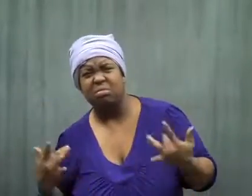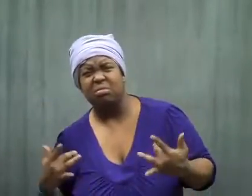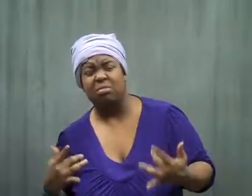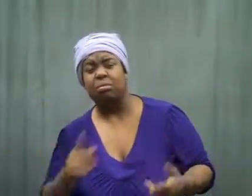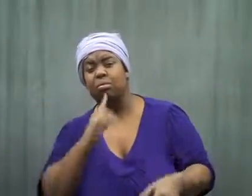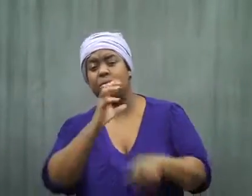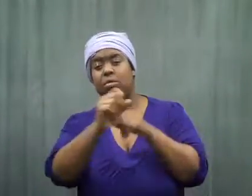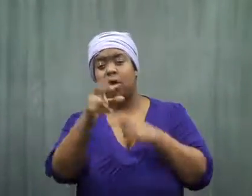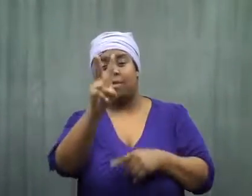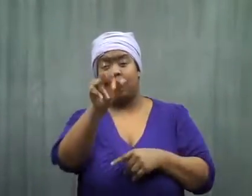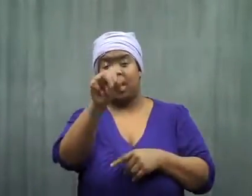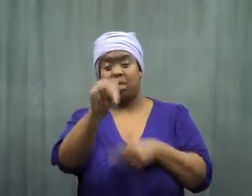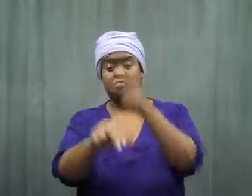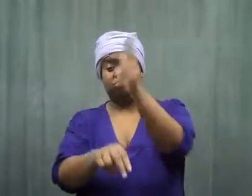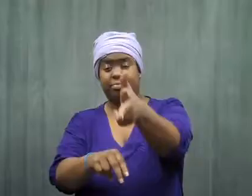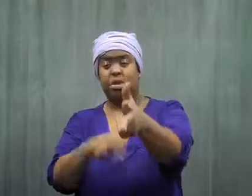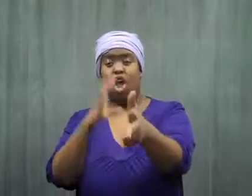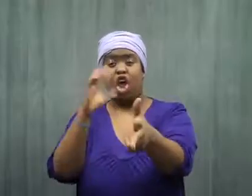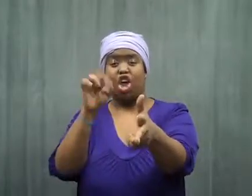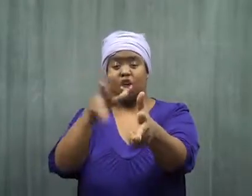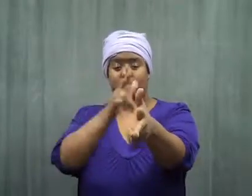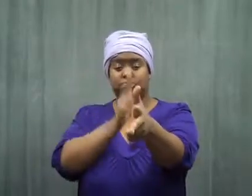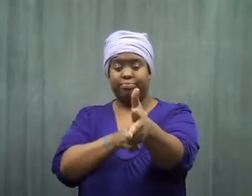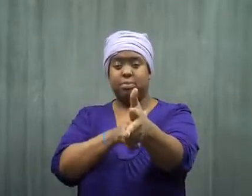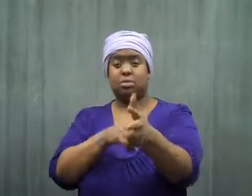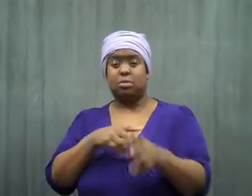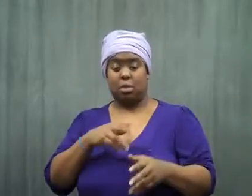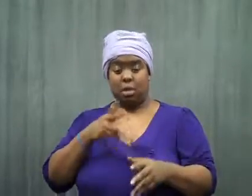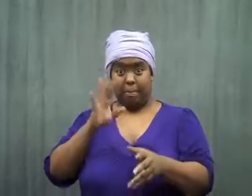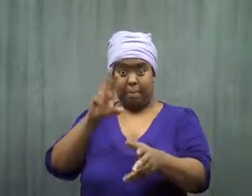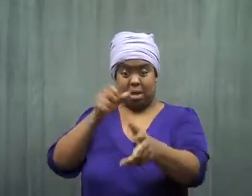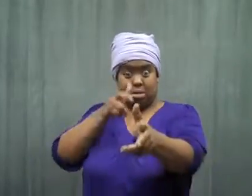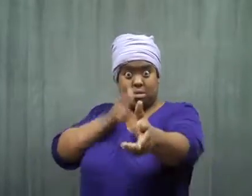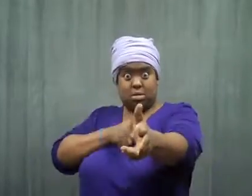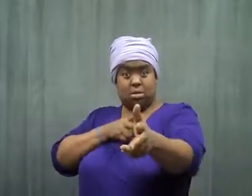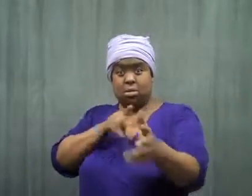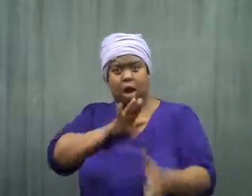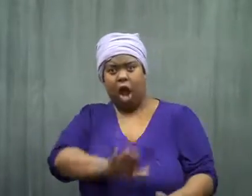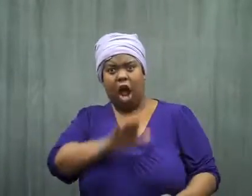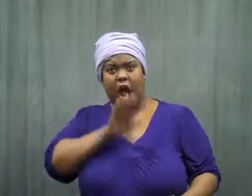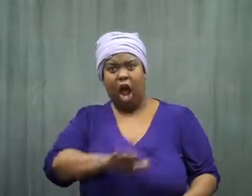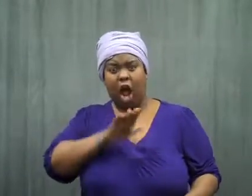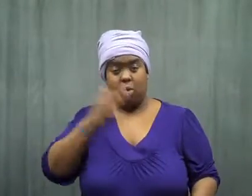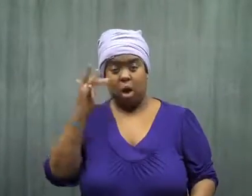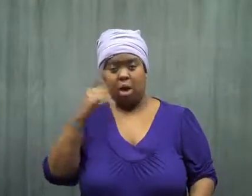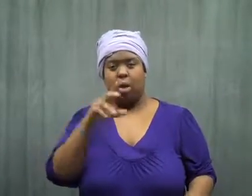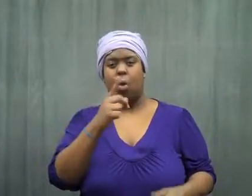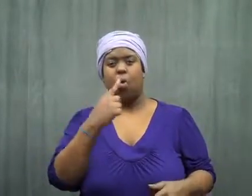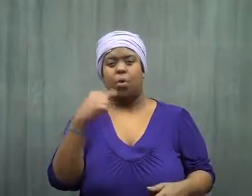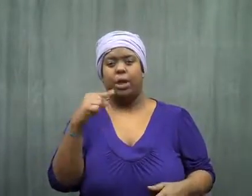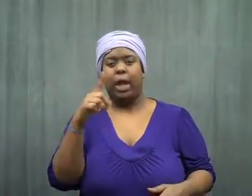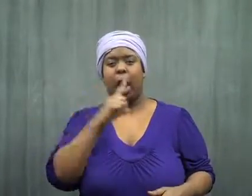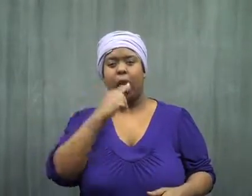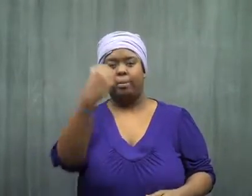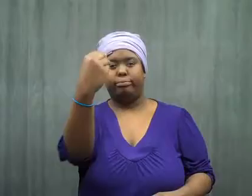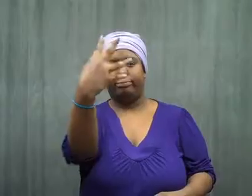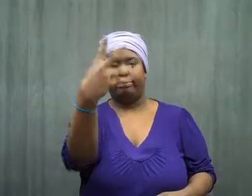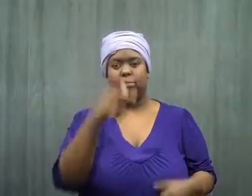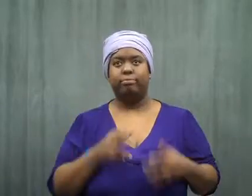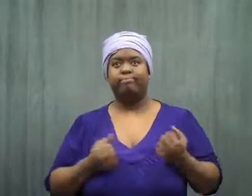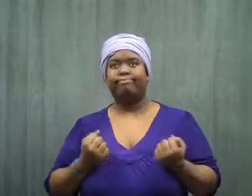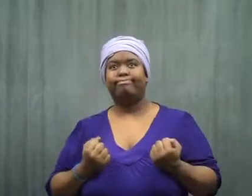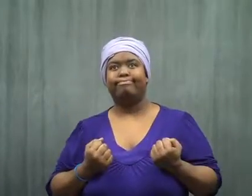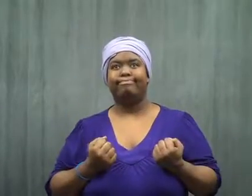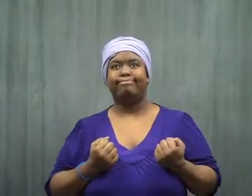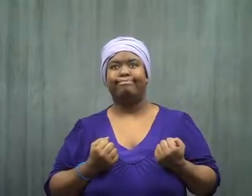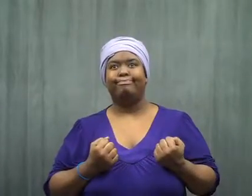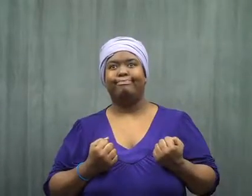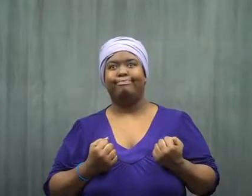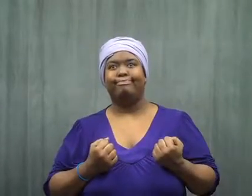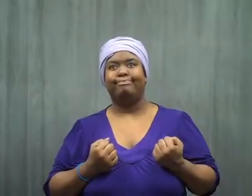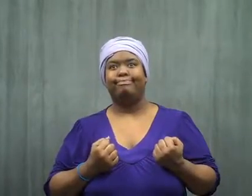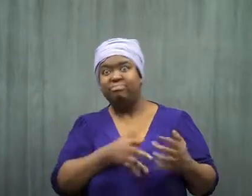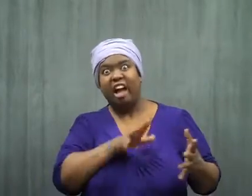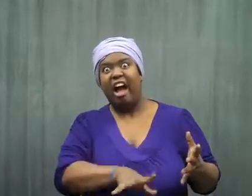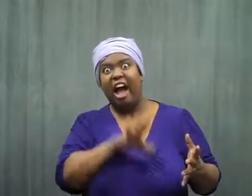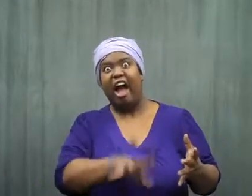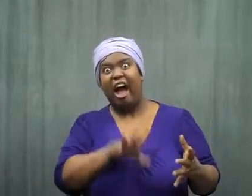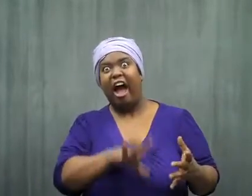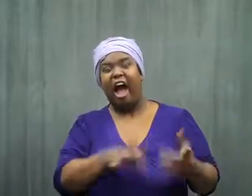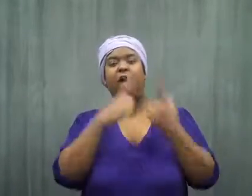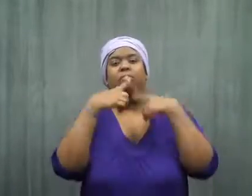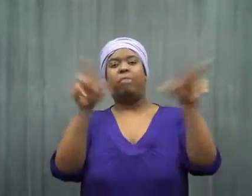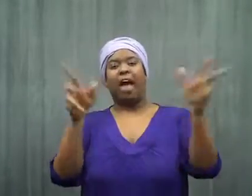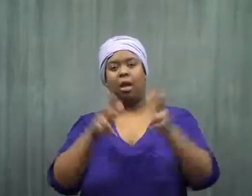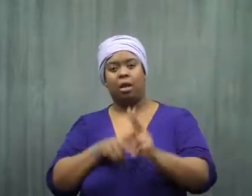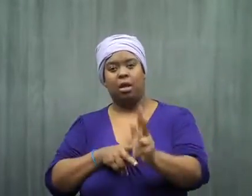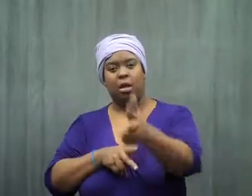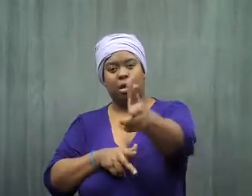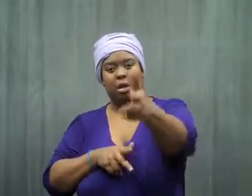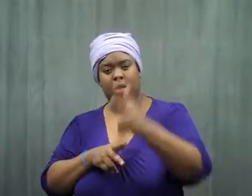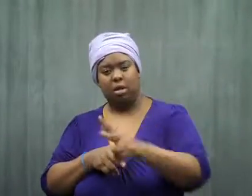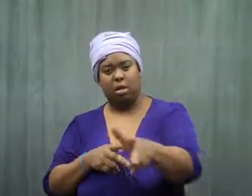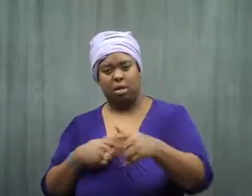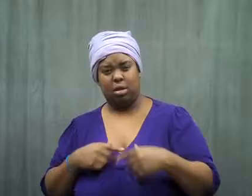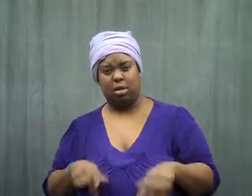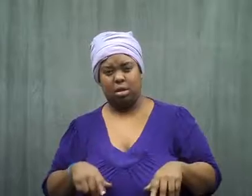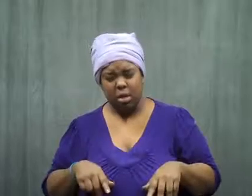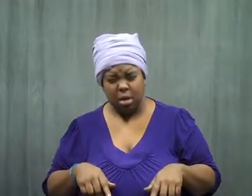There was a van with a car behind it ahead of us stopped at the green light.